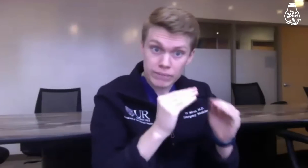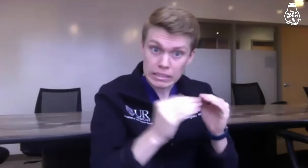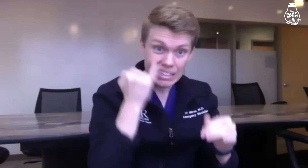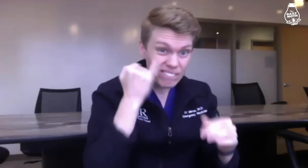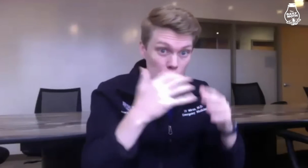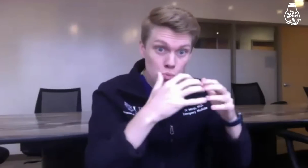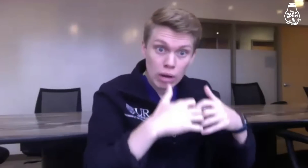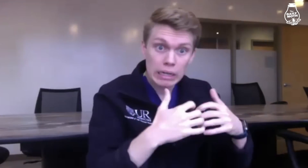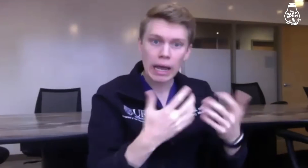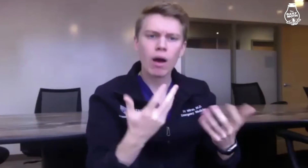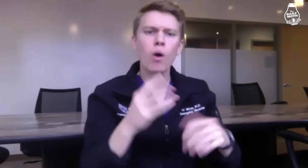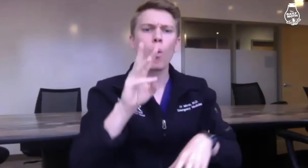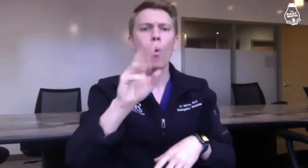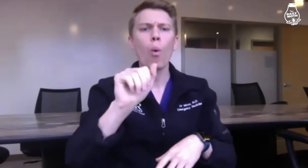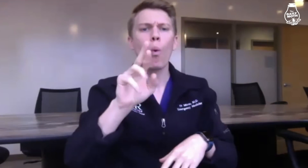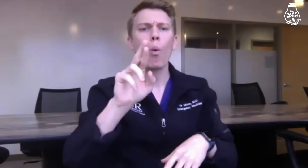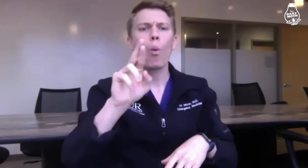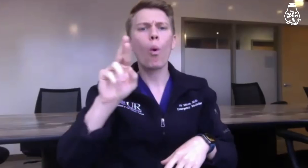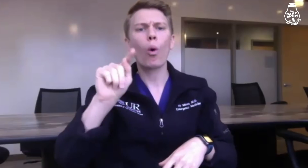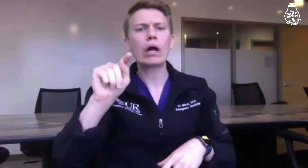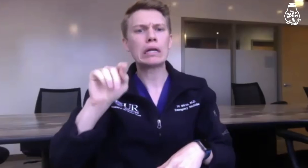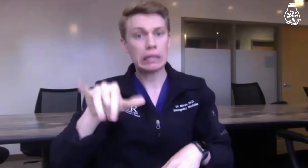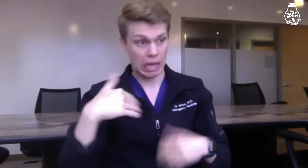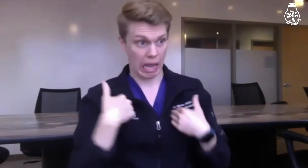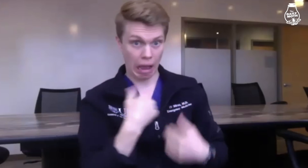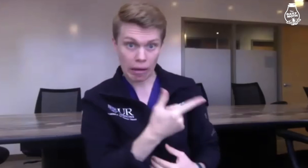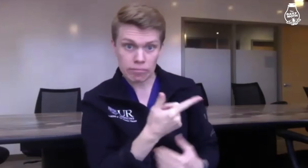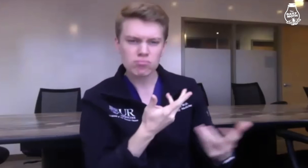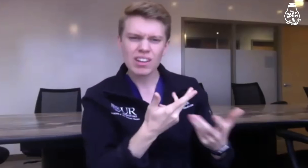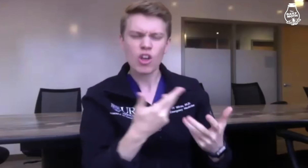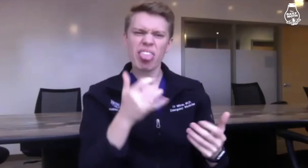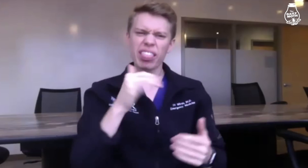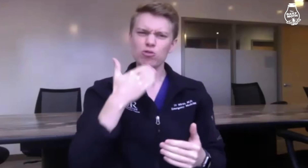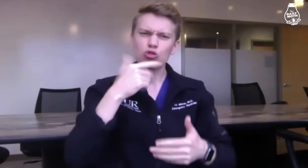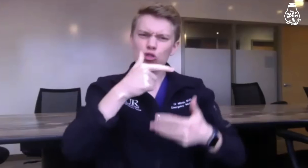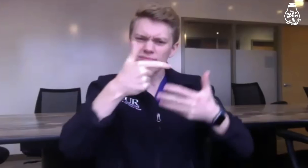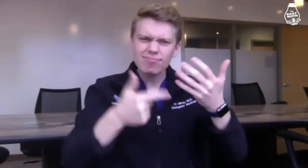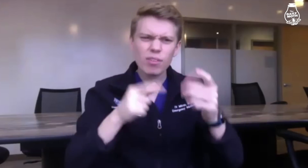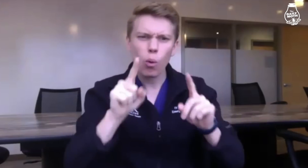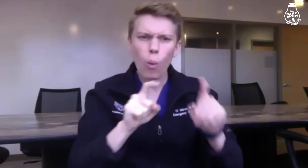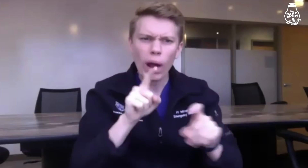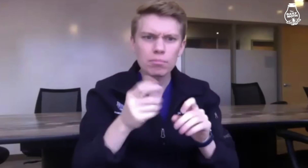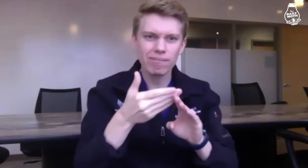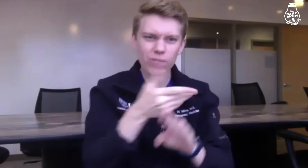whether they will fix it if it breaks down, do they have a warranty, these are good questions